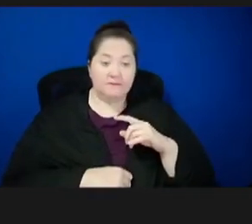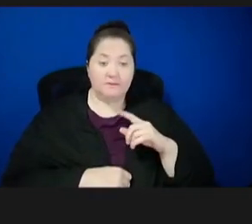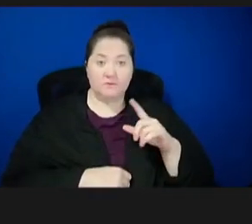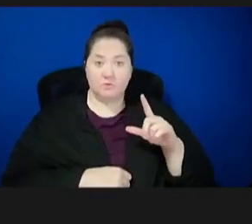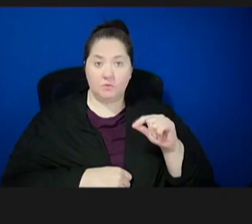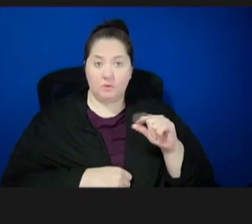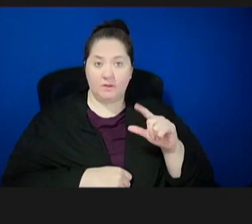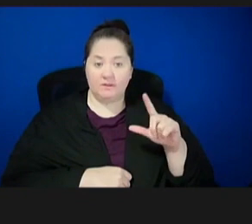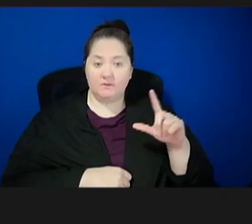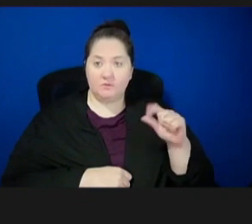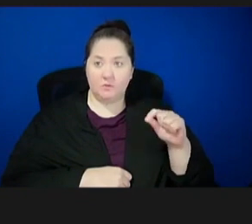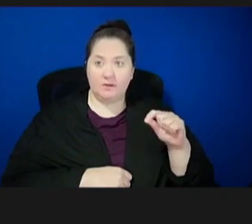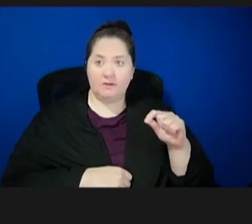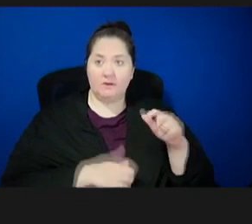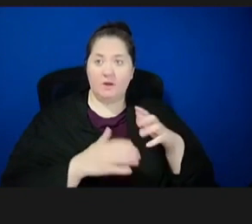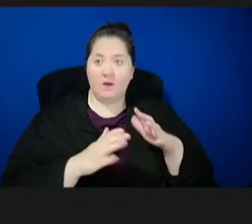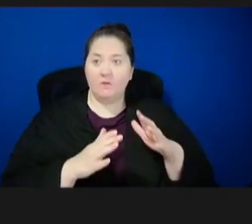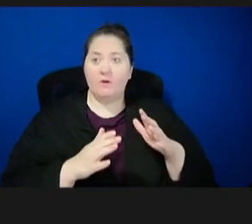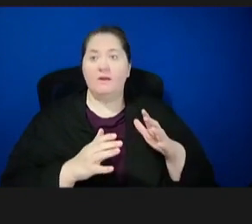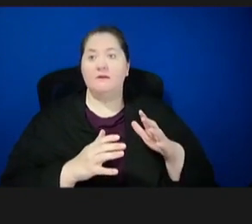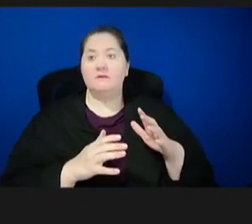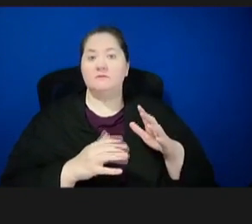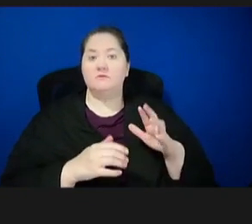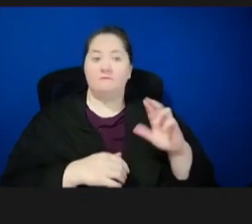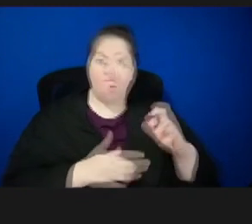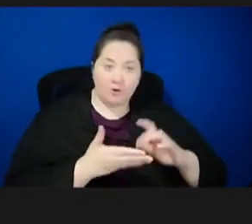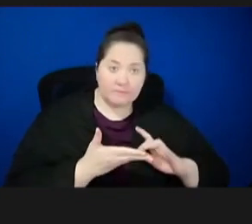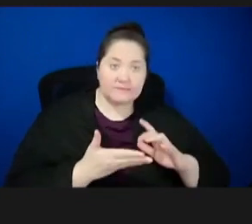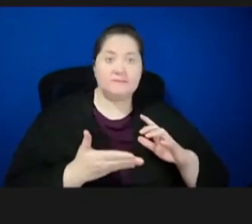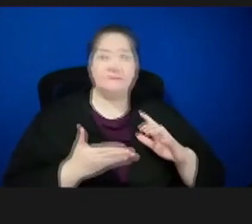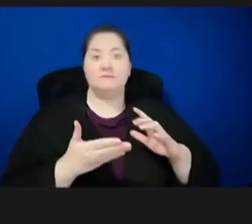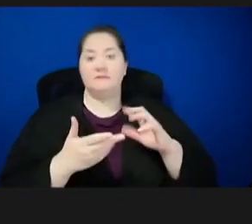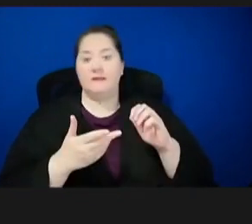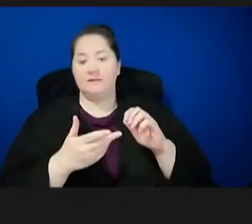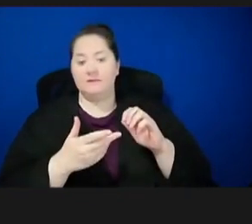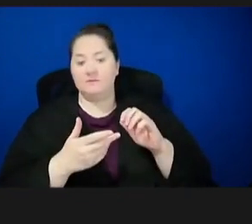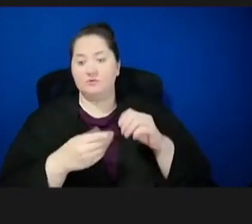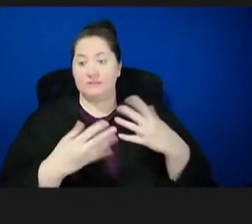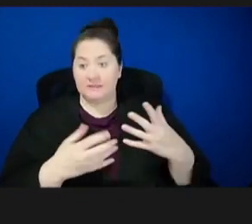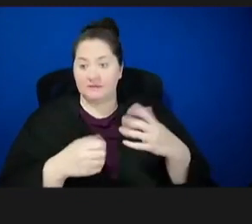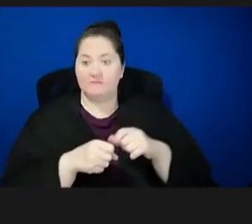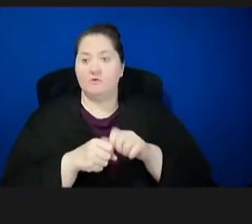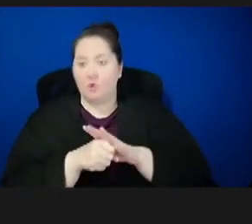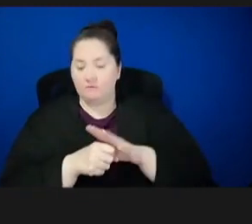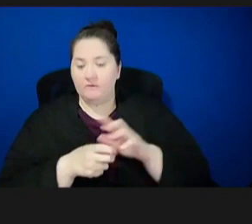authorized pharmacists and technicians to give flu and COVID although, of course, that varies